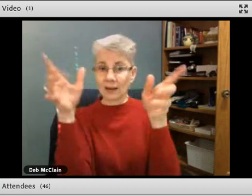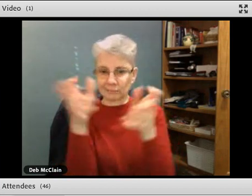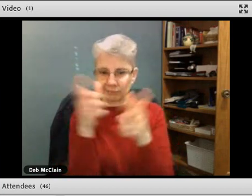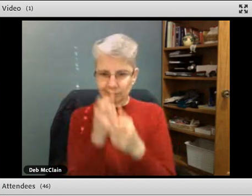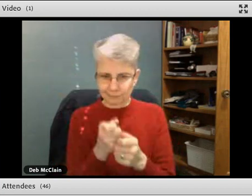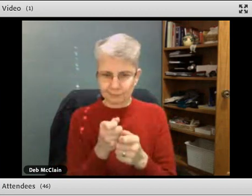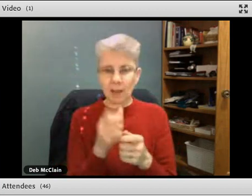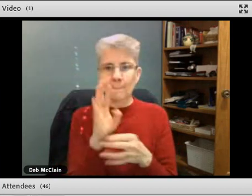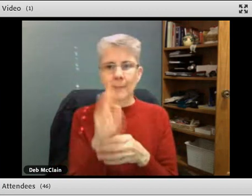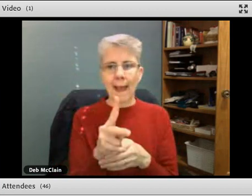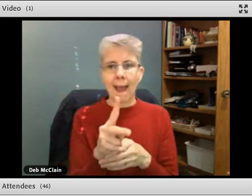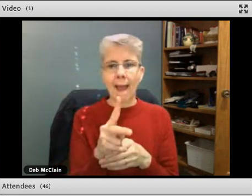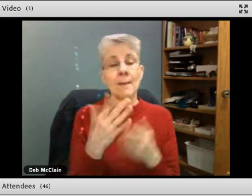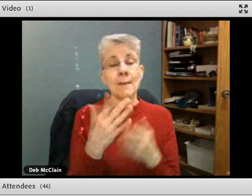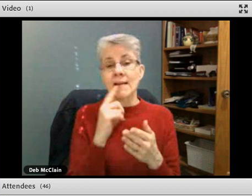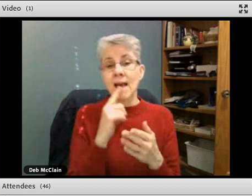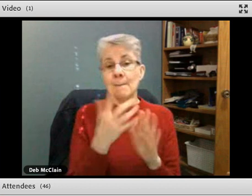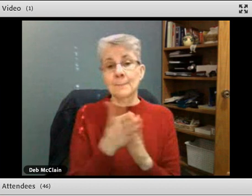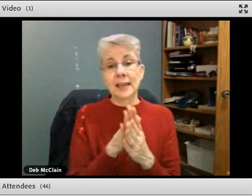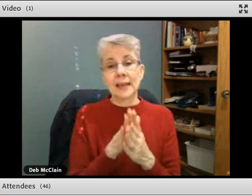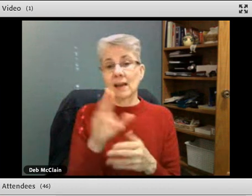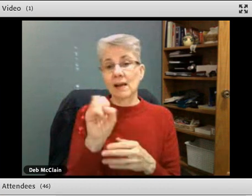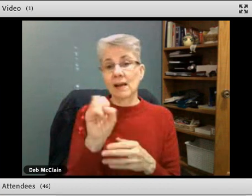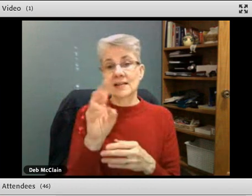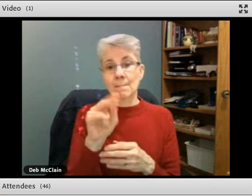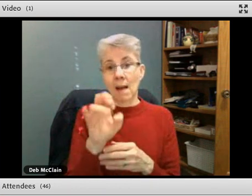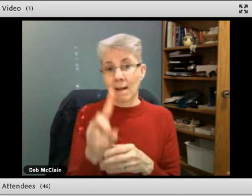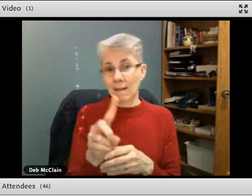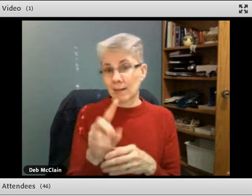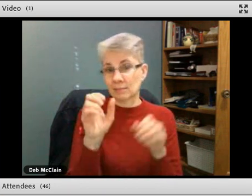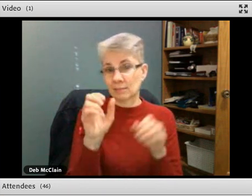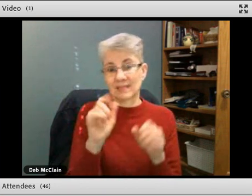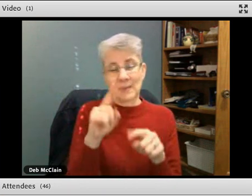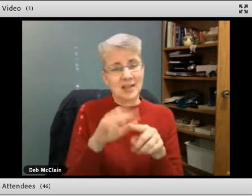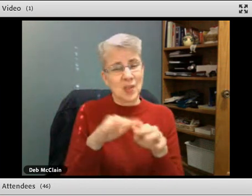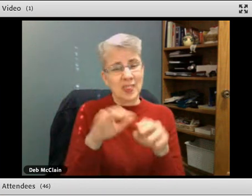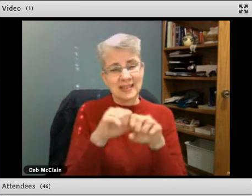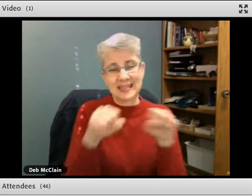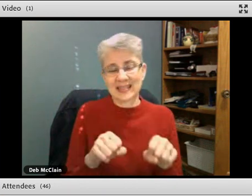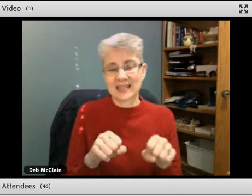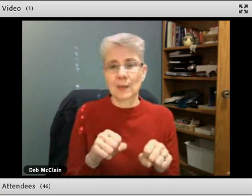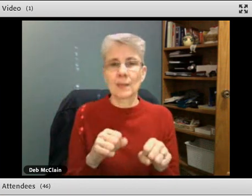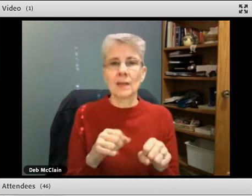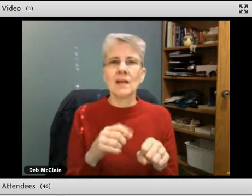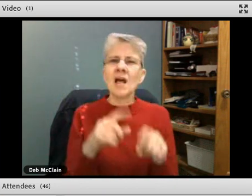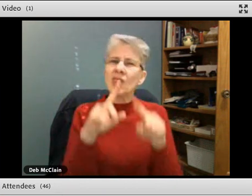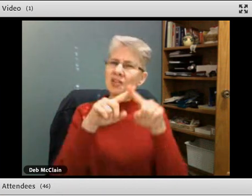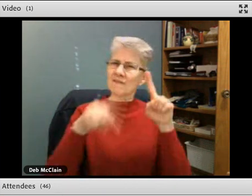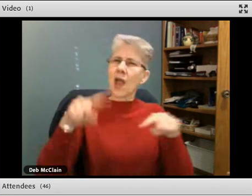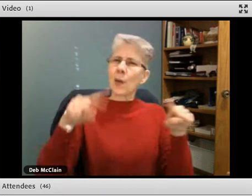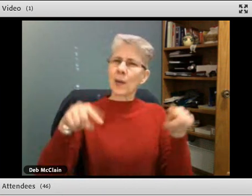Of course, there are a lot of open-source library systems available now, and some of those can be pretty customizable